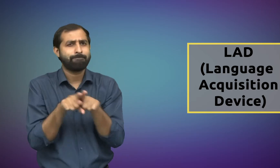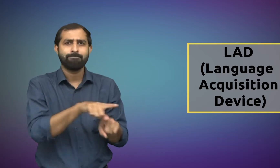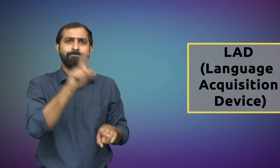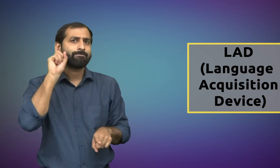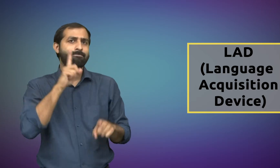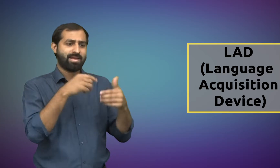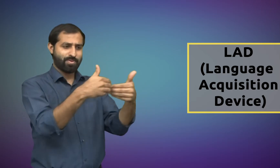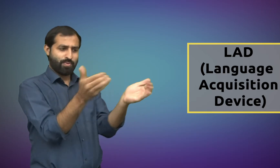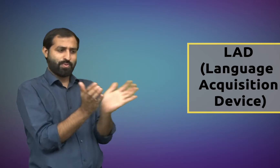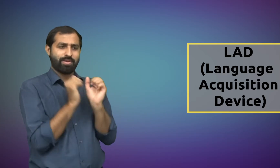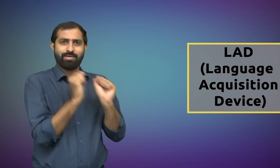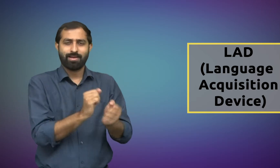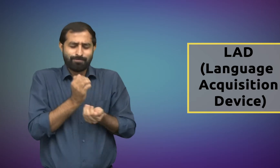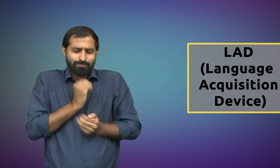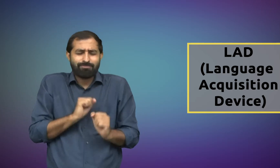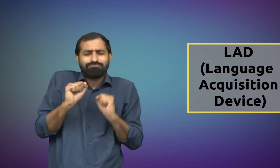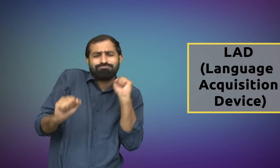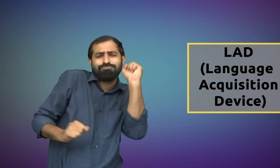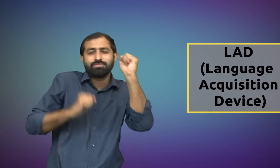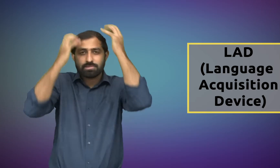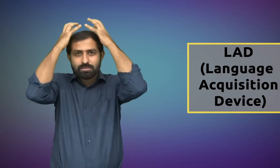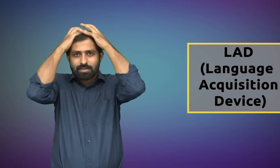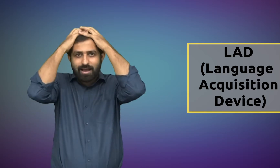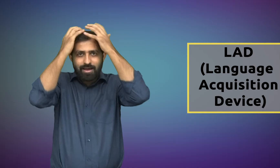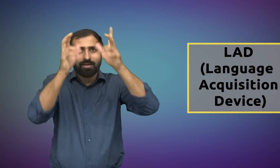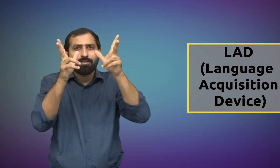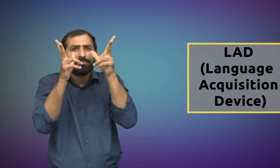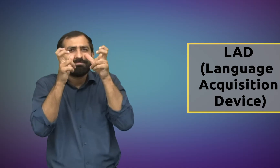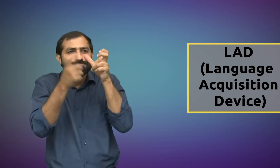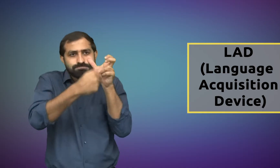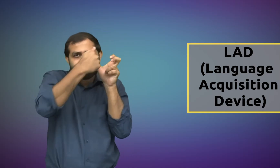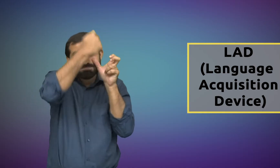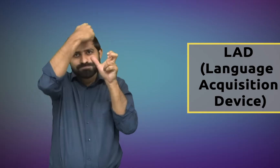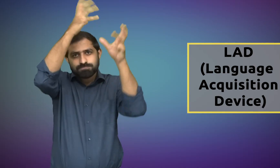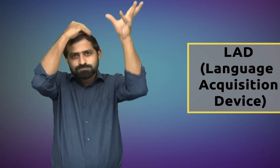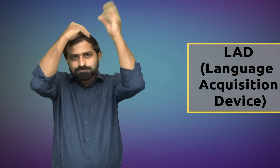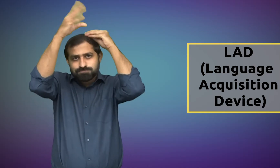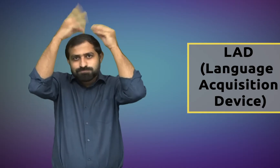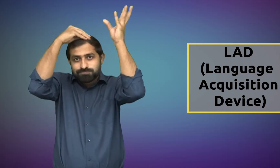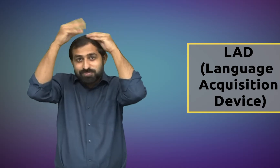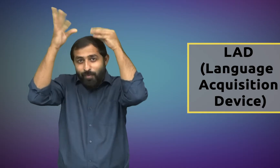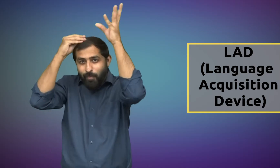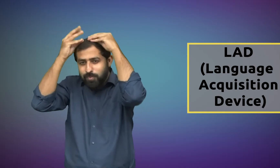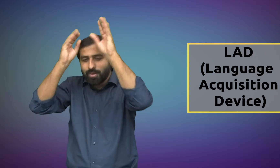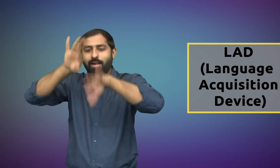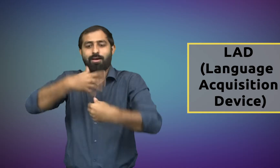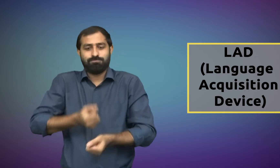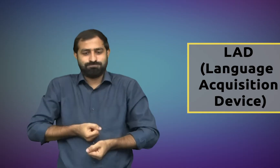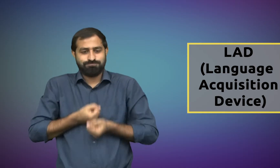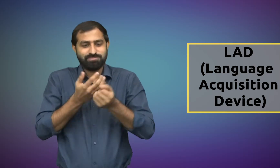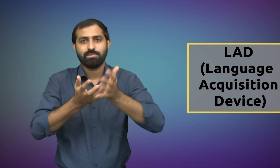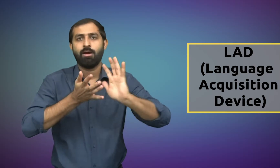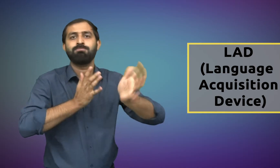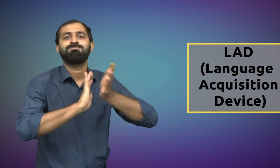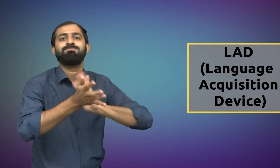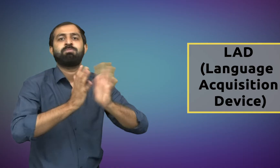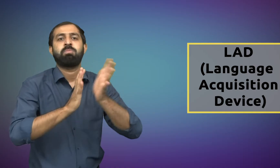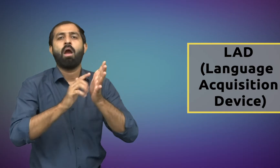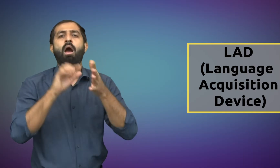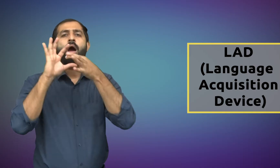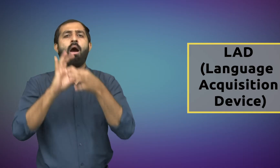Same with the deaf child. He or she acquires various things through their visual receptive skills and then give expression in sign language.